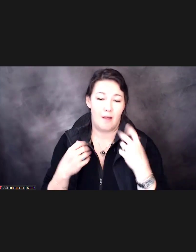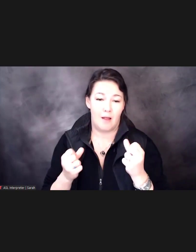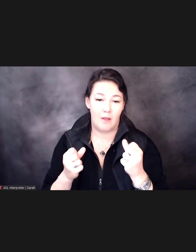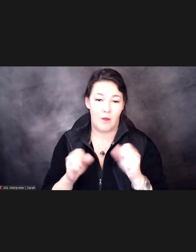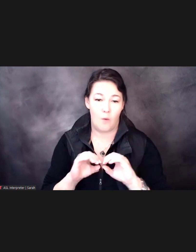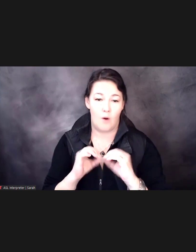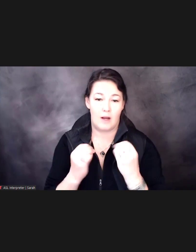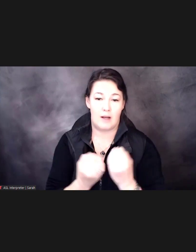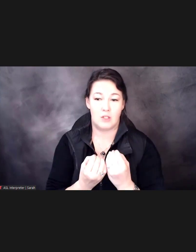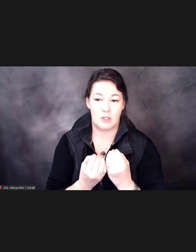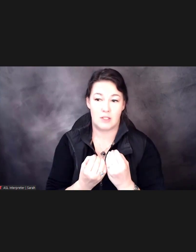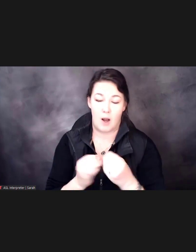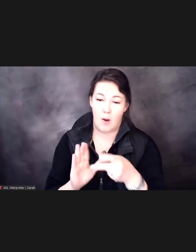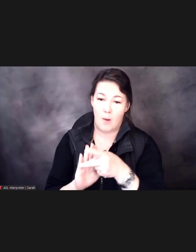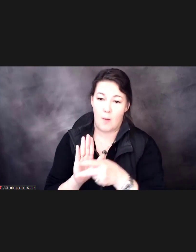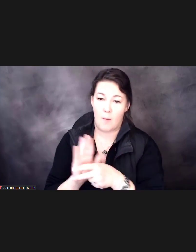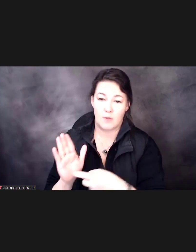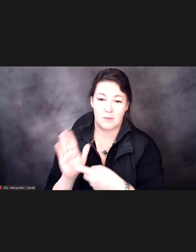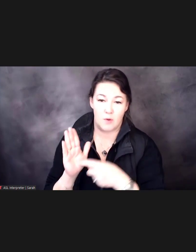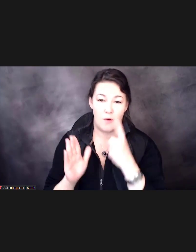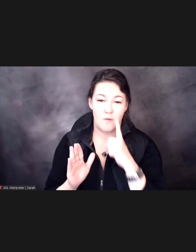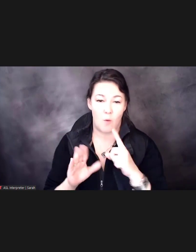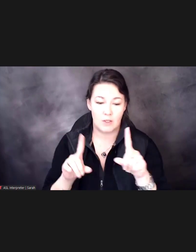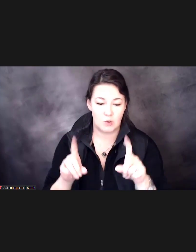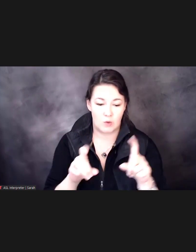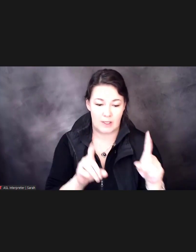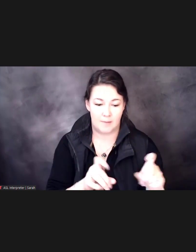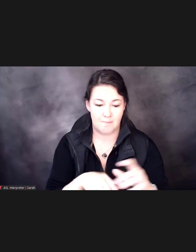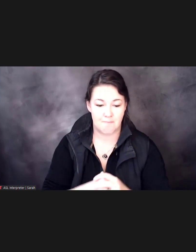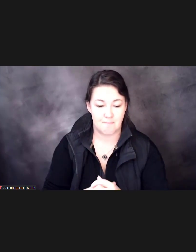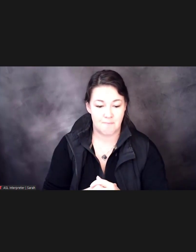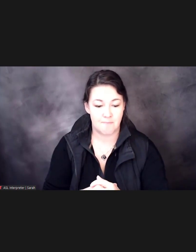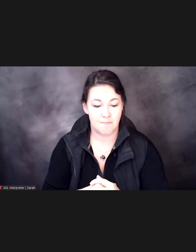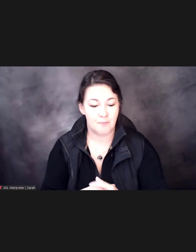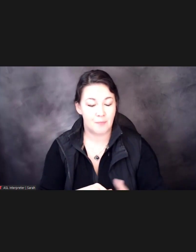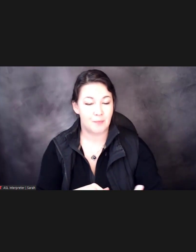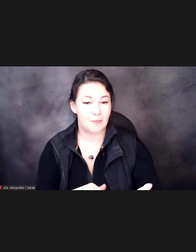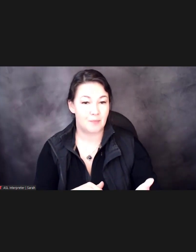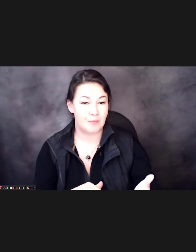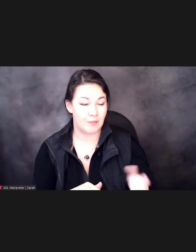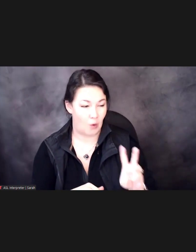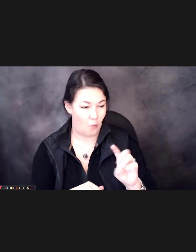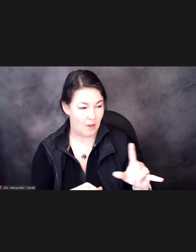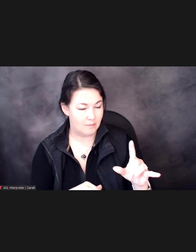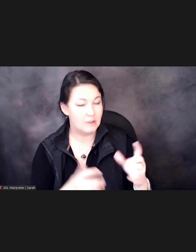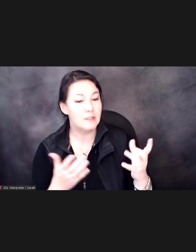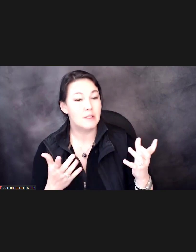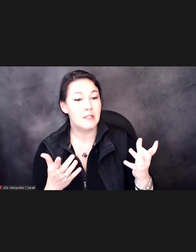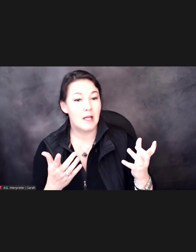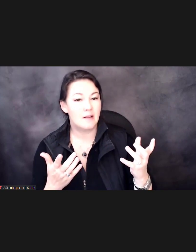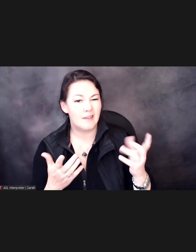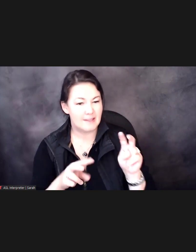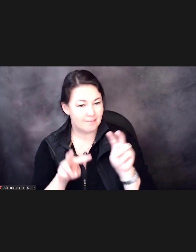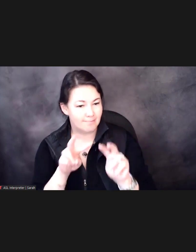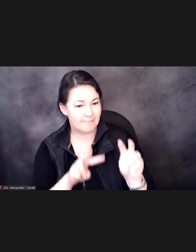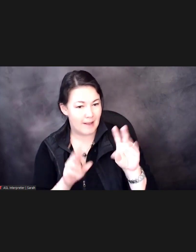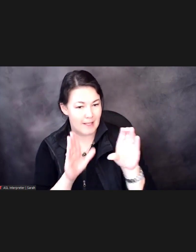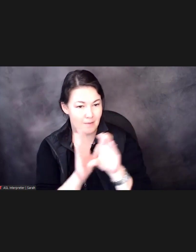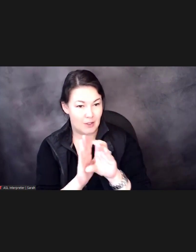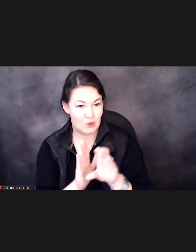principles of screen screening.>>: So, let's take a look at these pictures for a second.